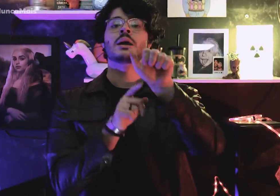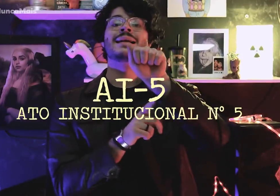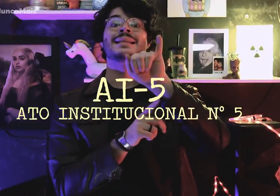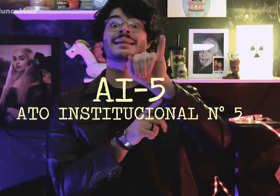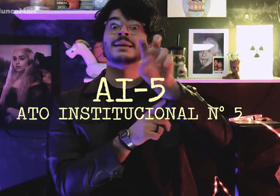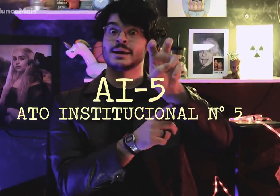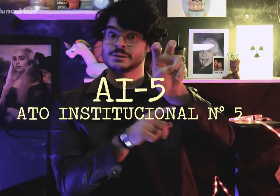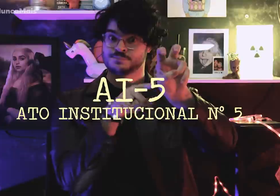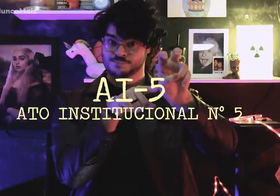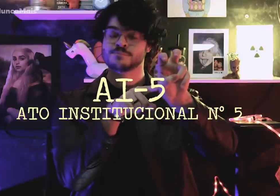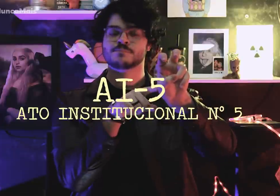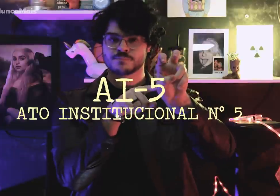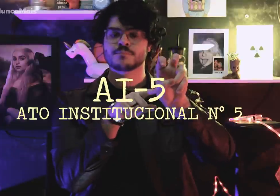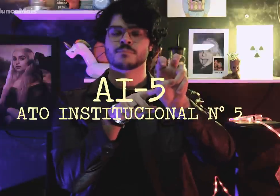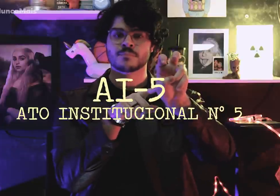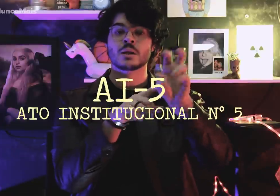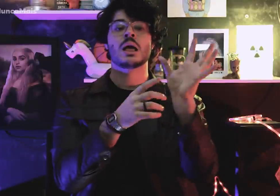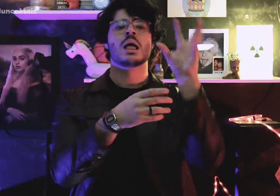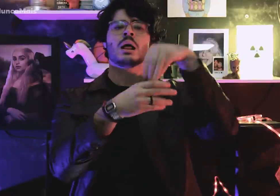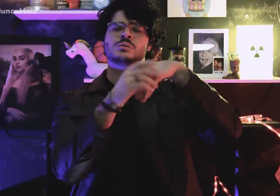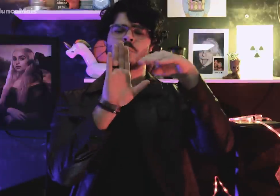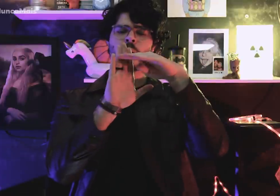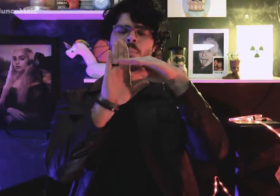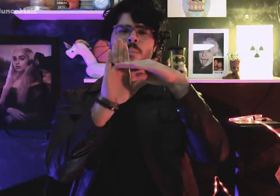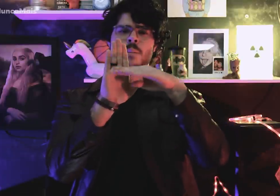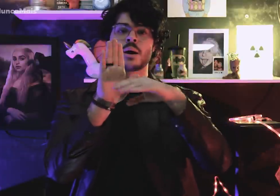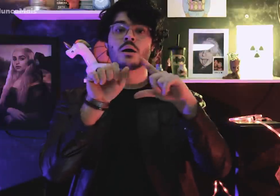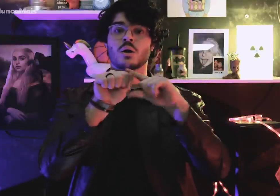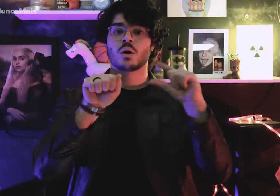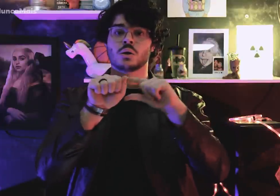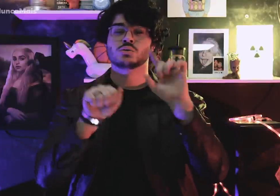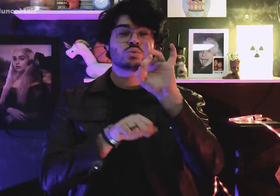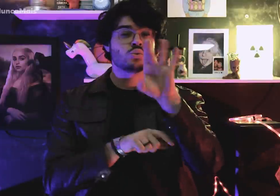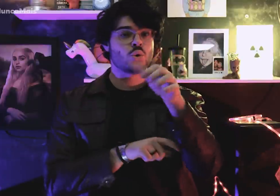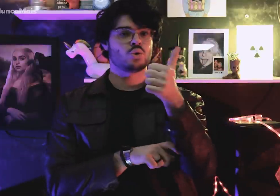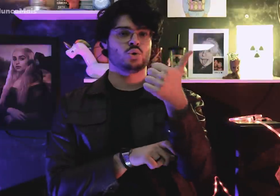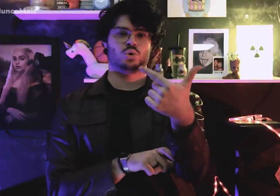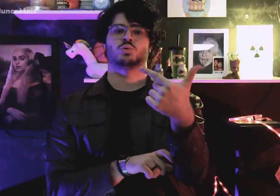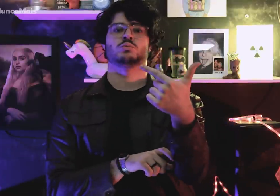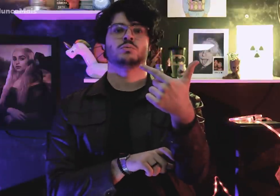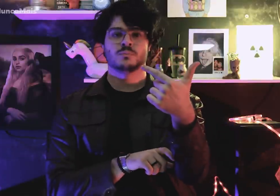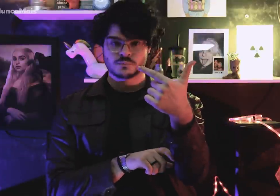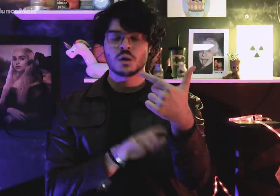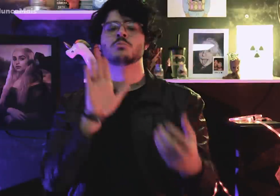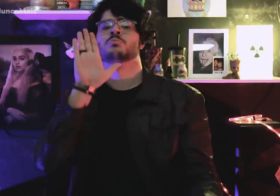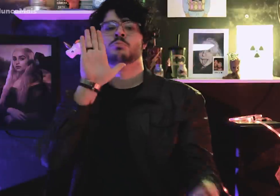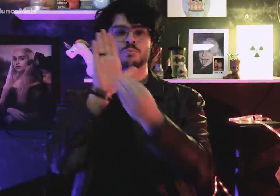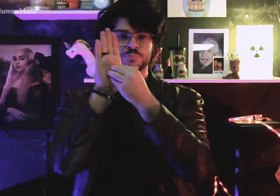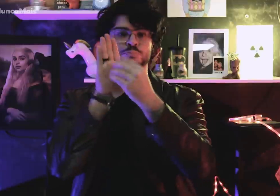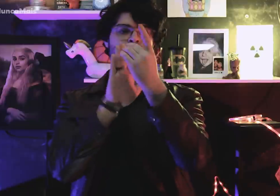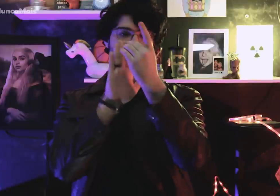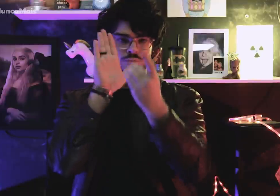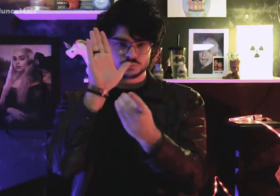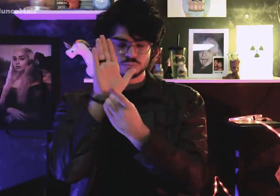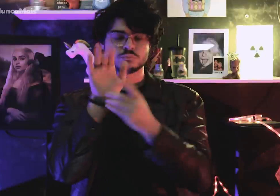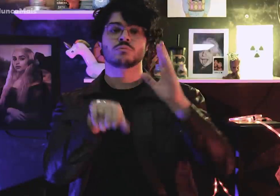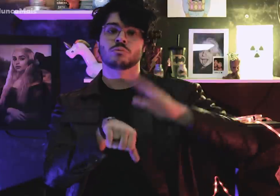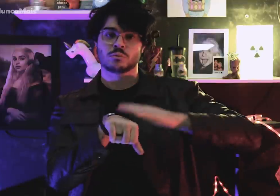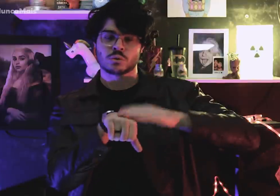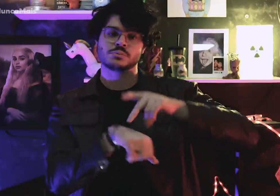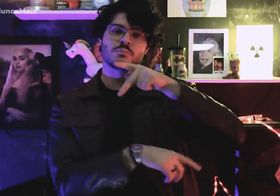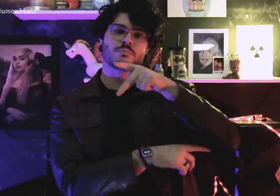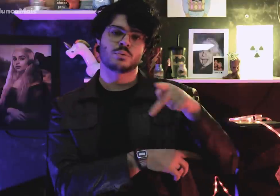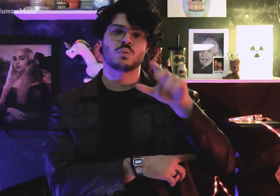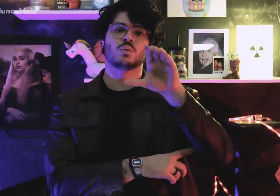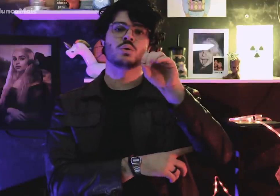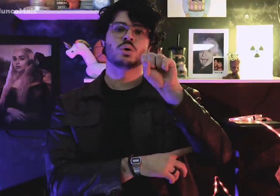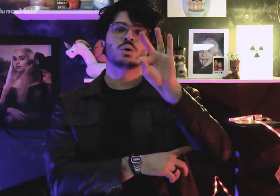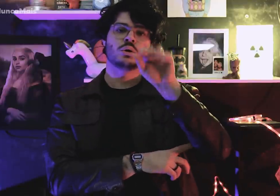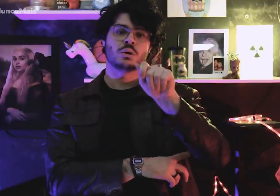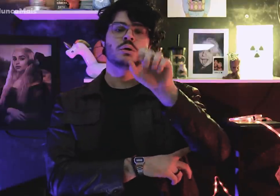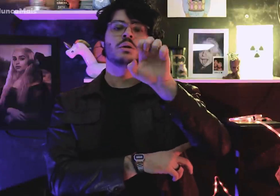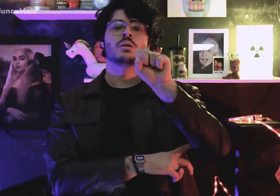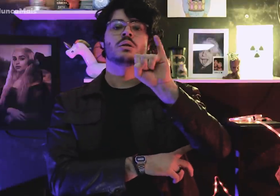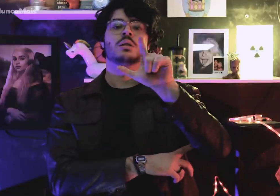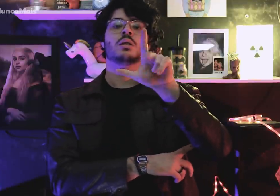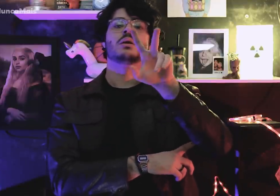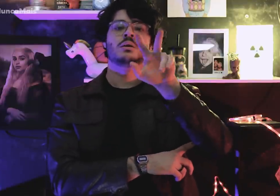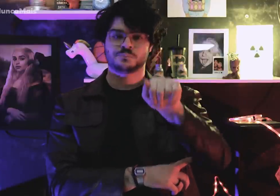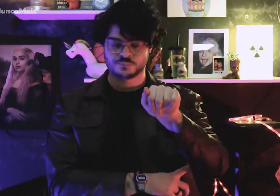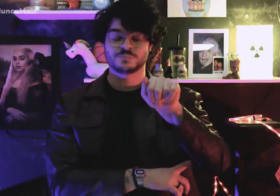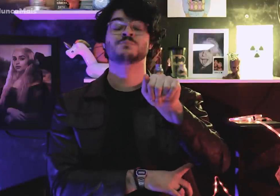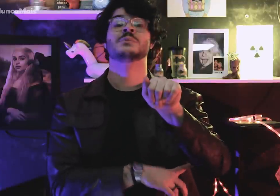AI-5, with only 12 articles was enacted by President Costa e Silva.